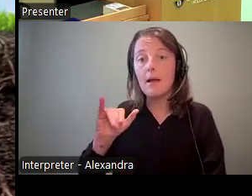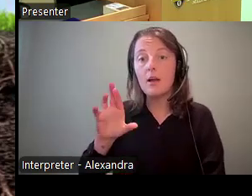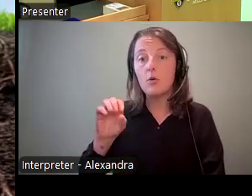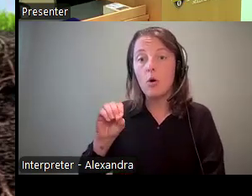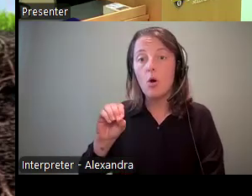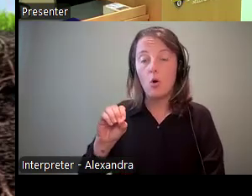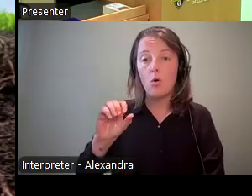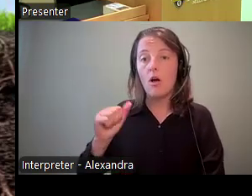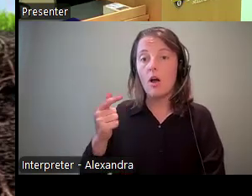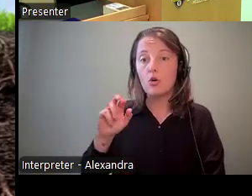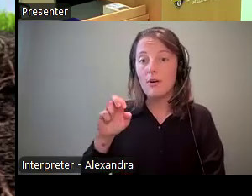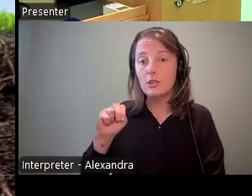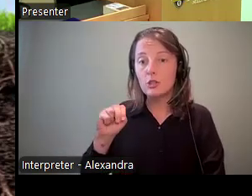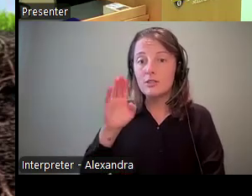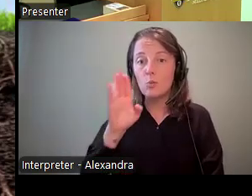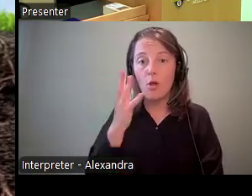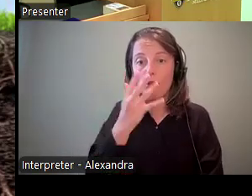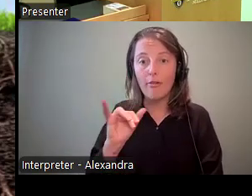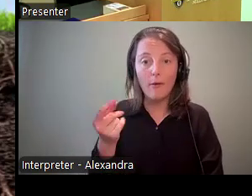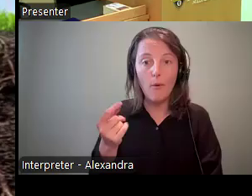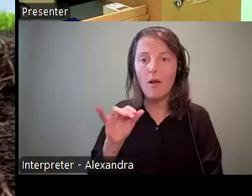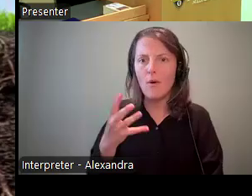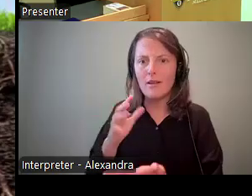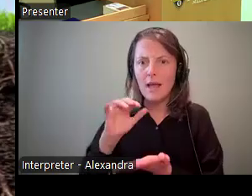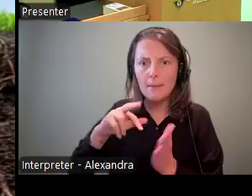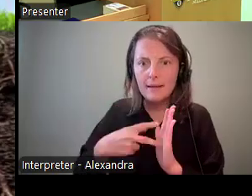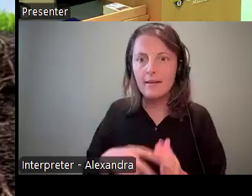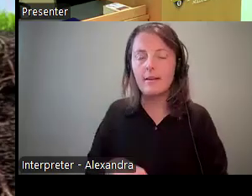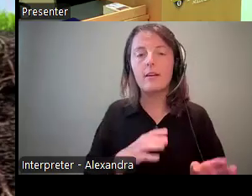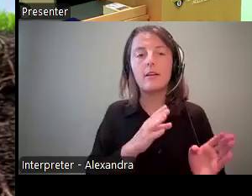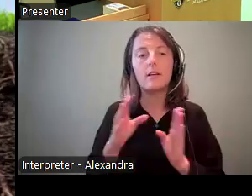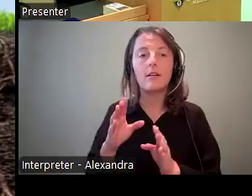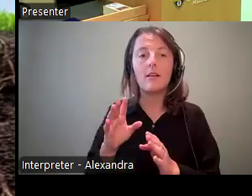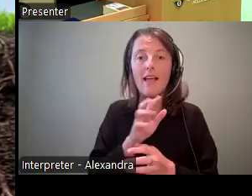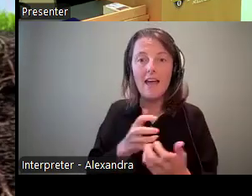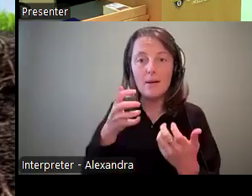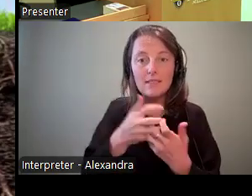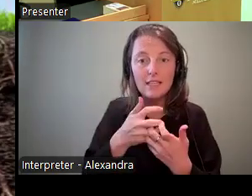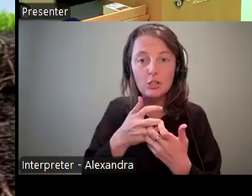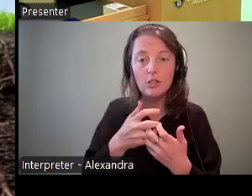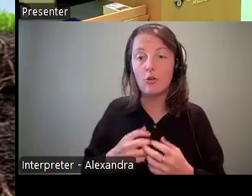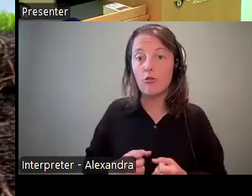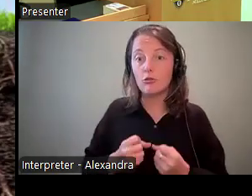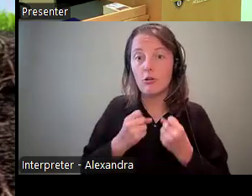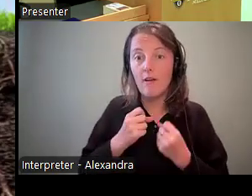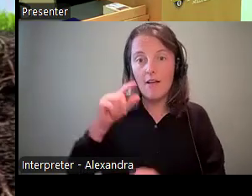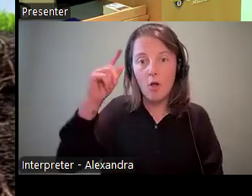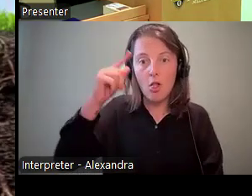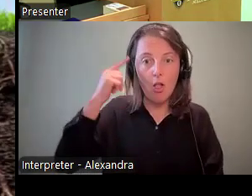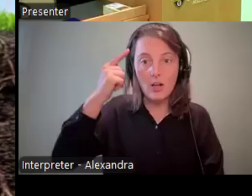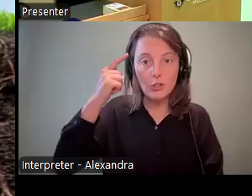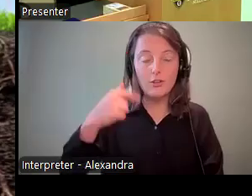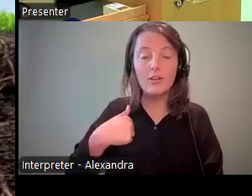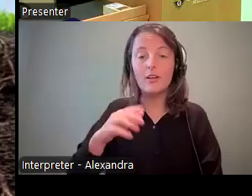adaptation, survival logic, boundary enforcement. I keep distance. person keeps distance because